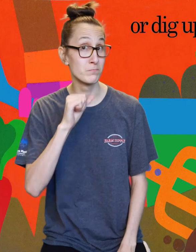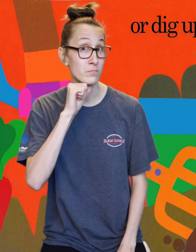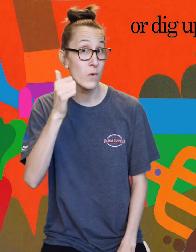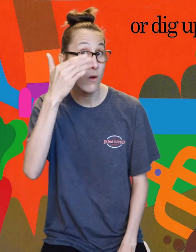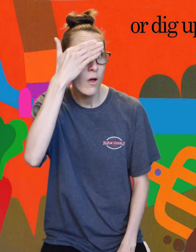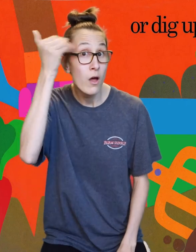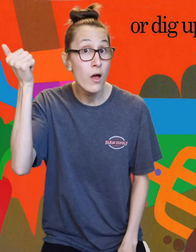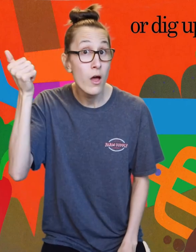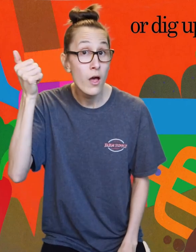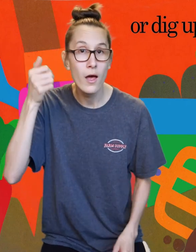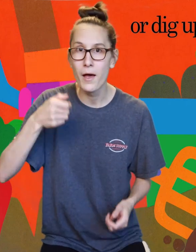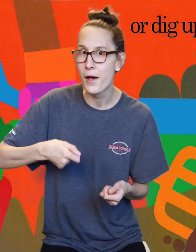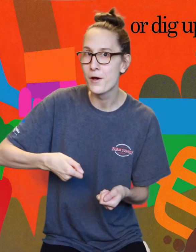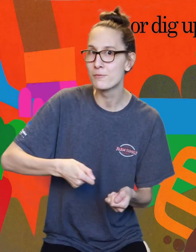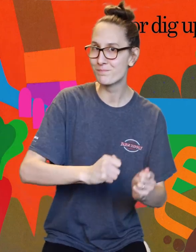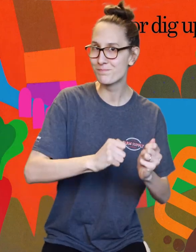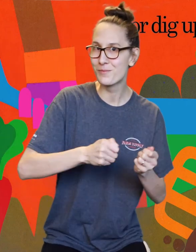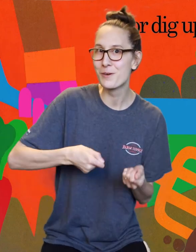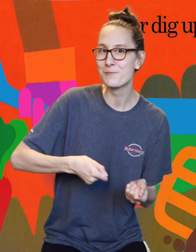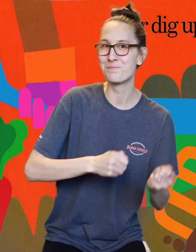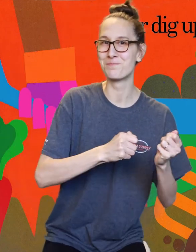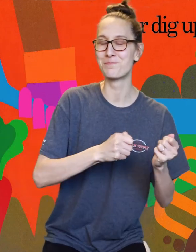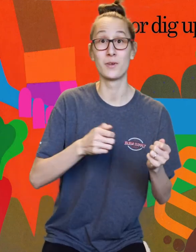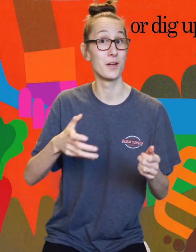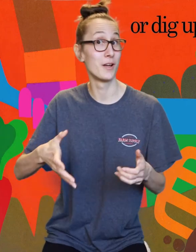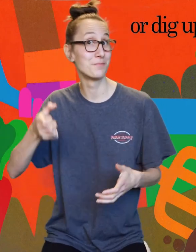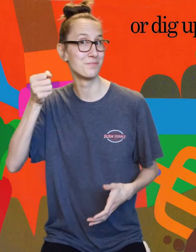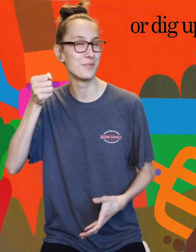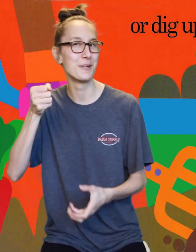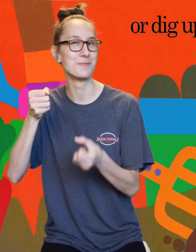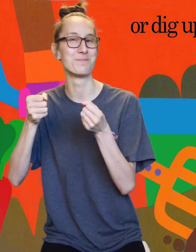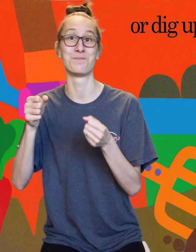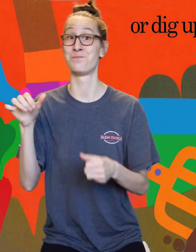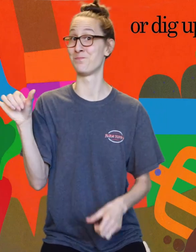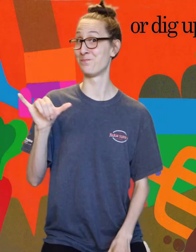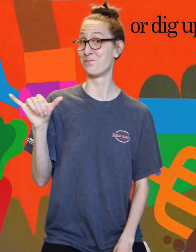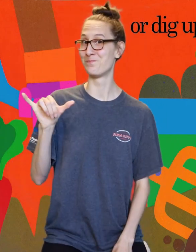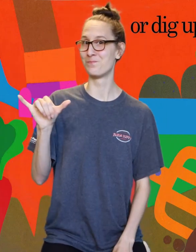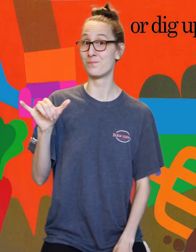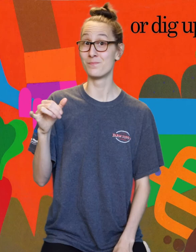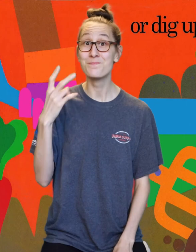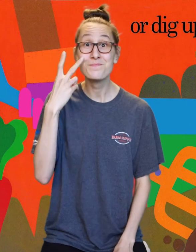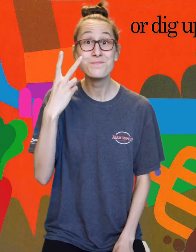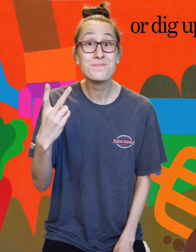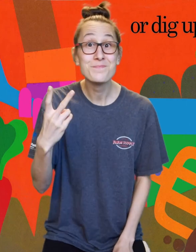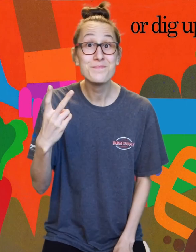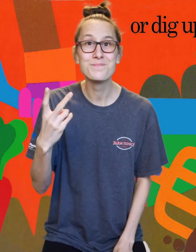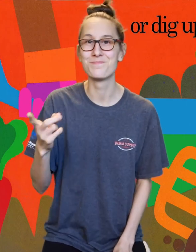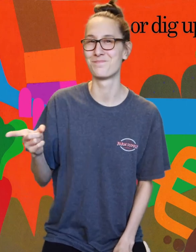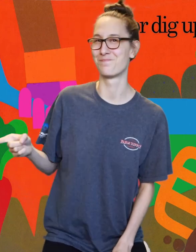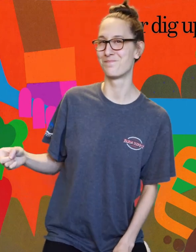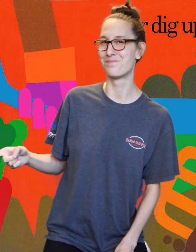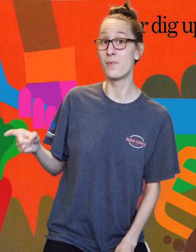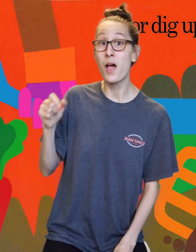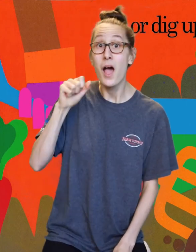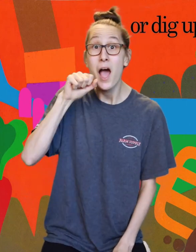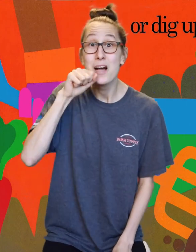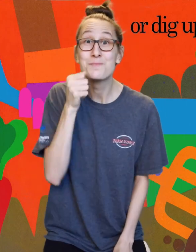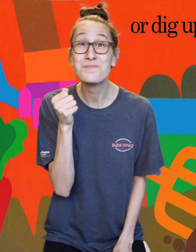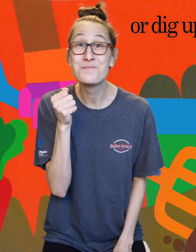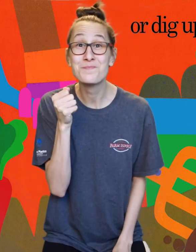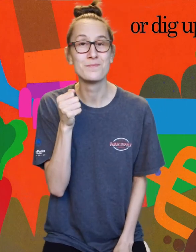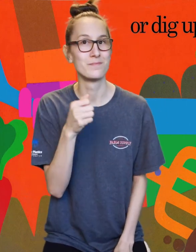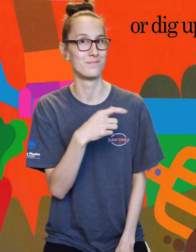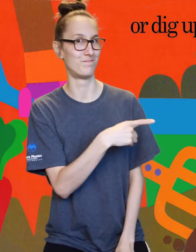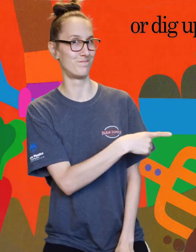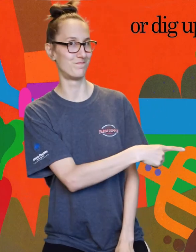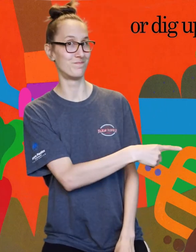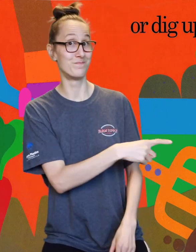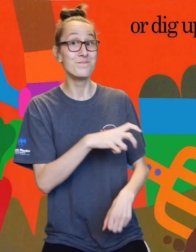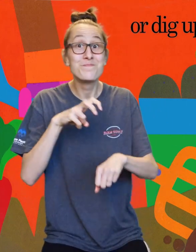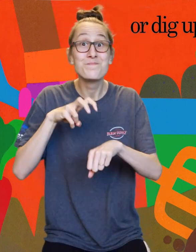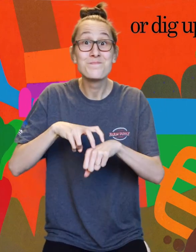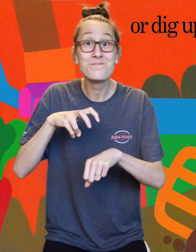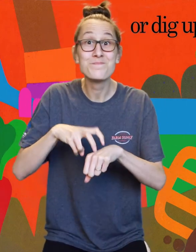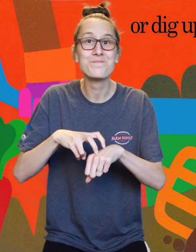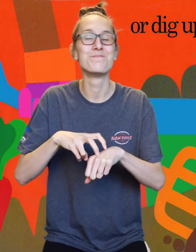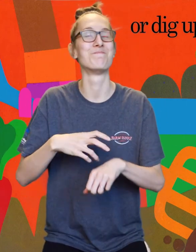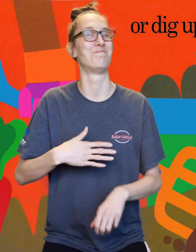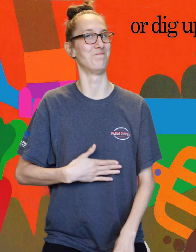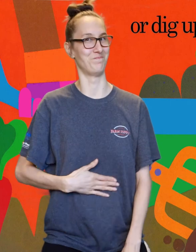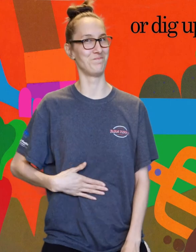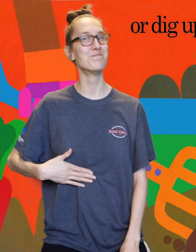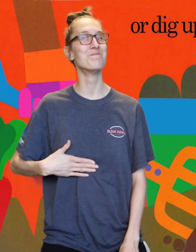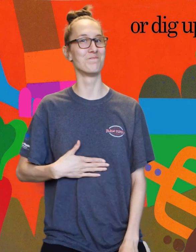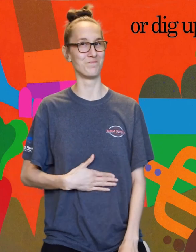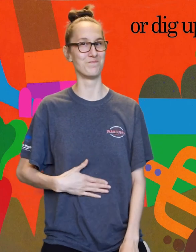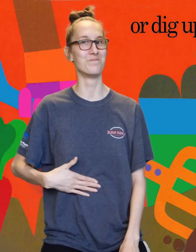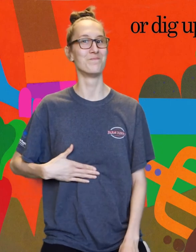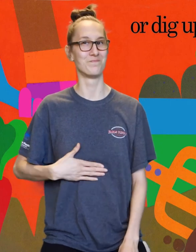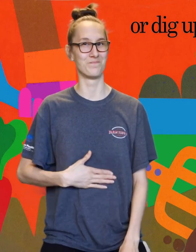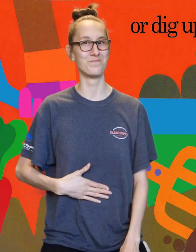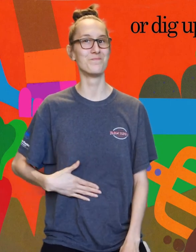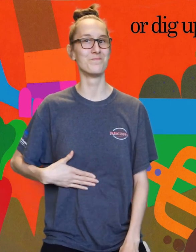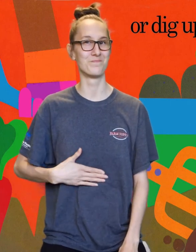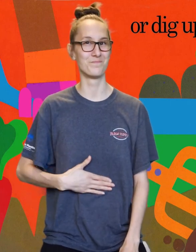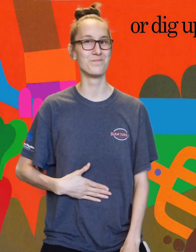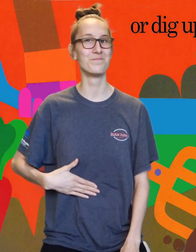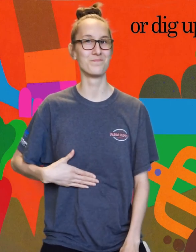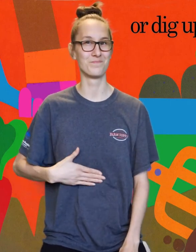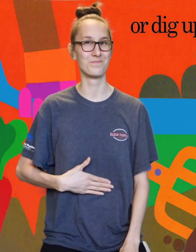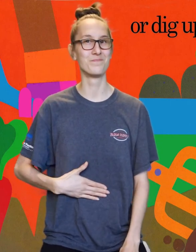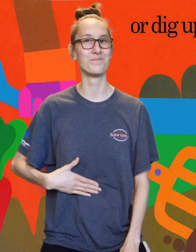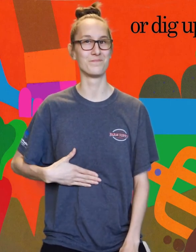Don't forget to dig up too (like yummy carrots and potatoes)